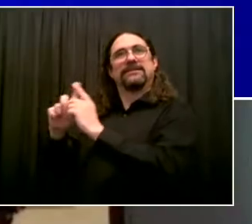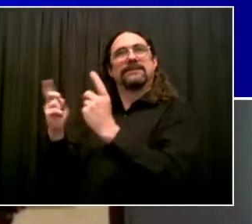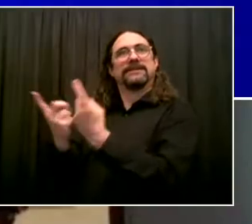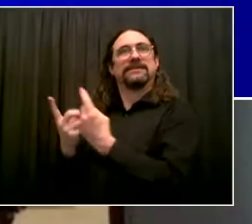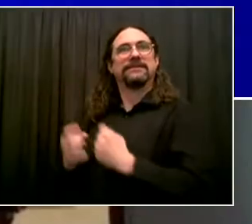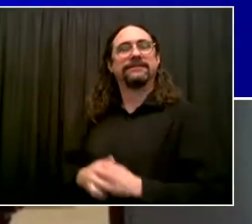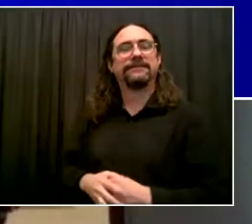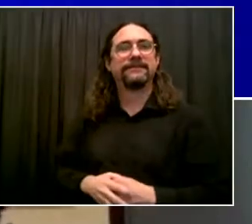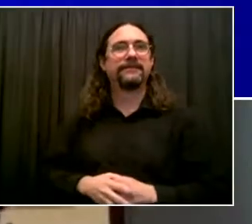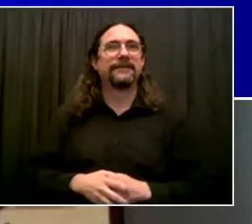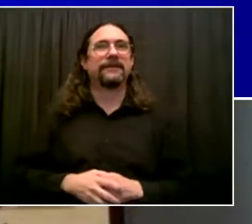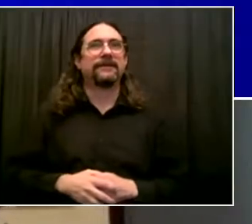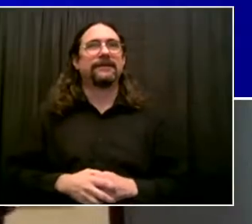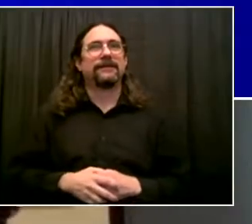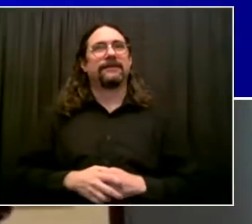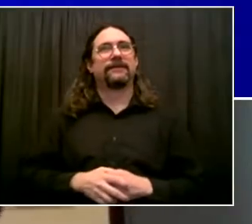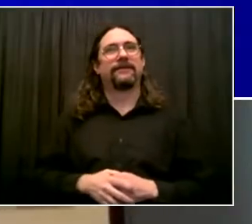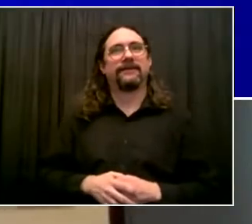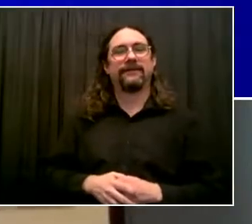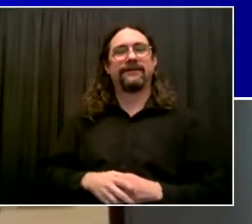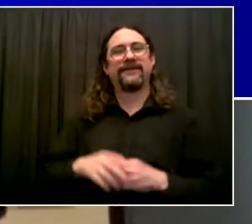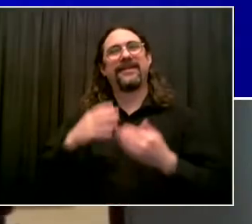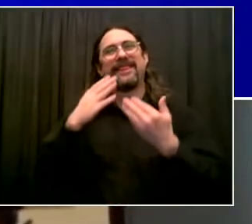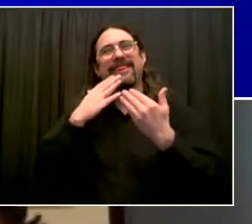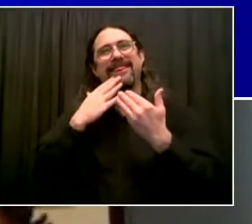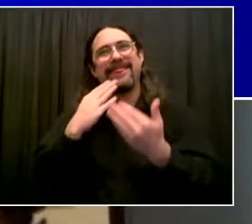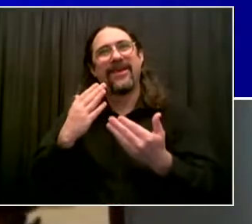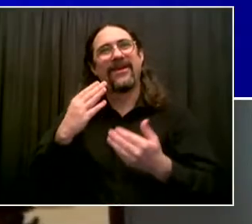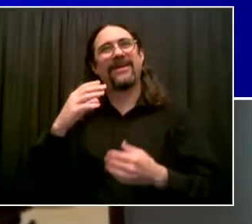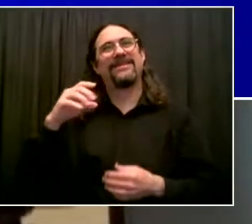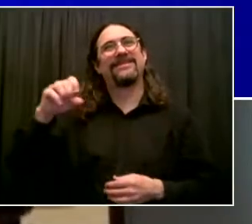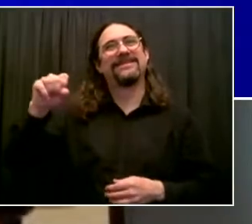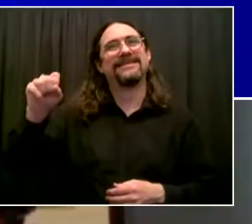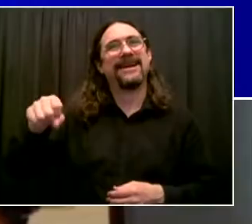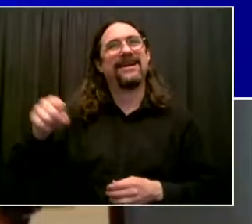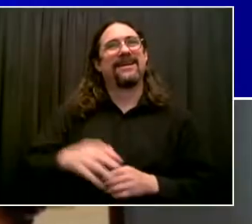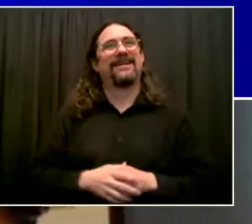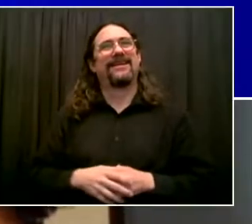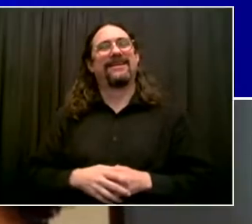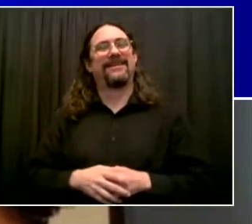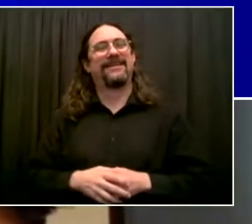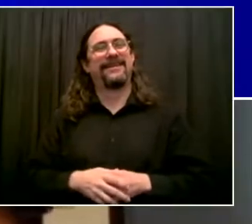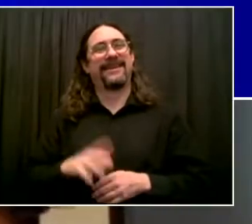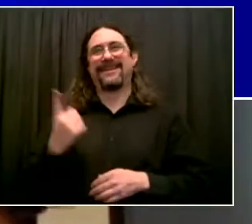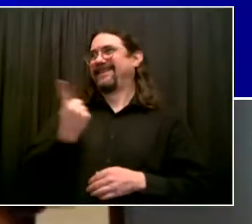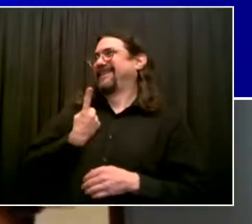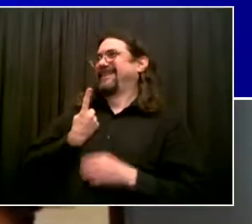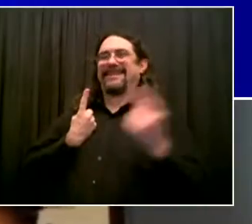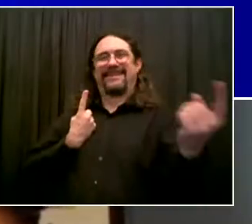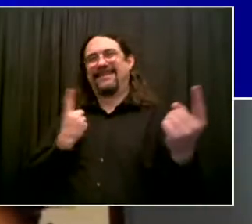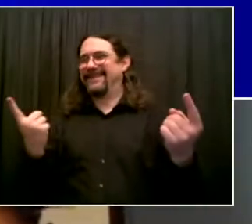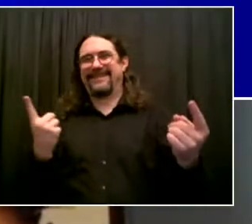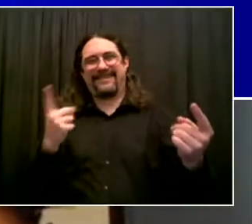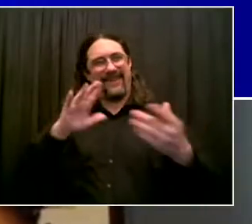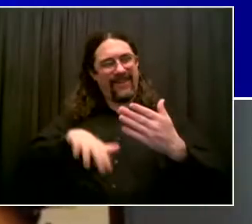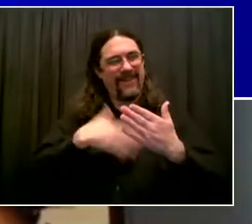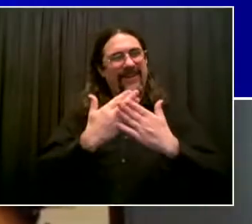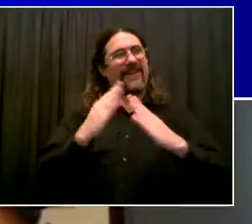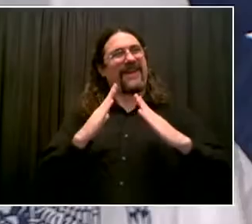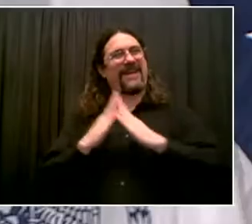THANK YOU SO MUCH COUNCIL MEMBER AND THANK YOU FOR GIVING CREDIT TO A LOT OF GOOD FOLKS TO WORKED HARD.